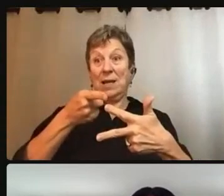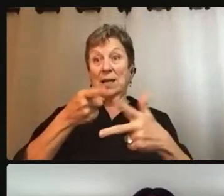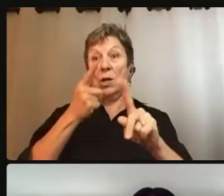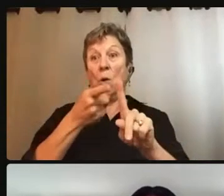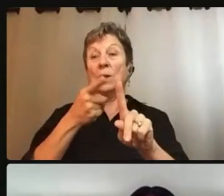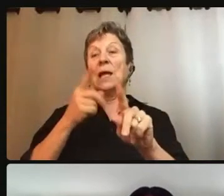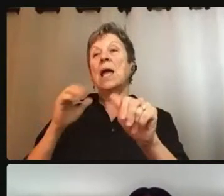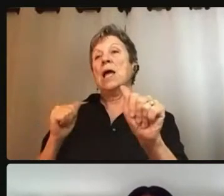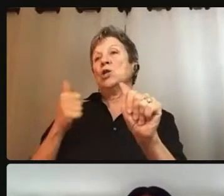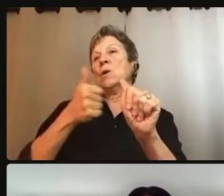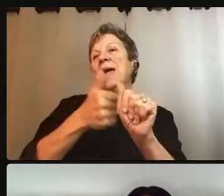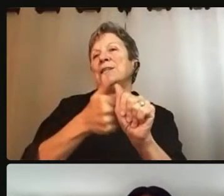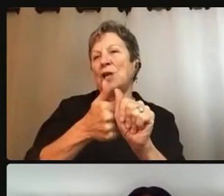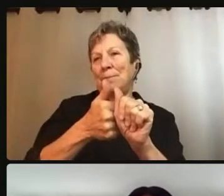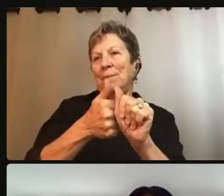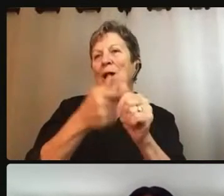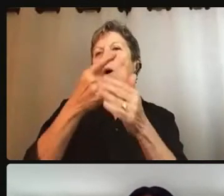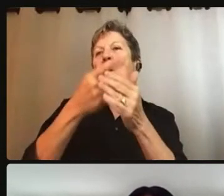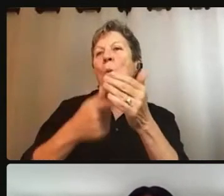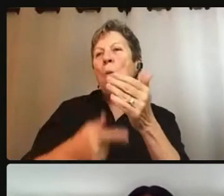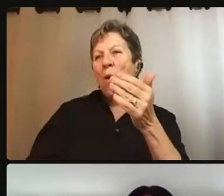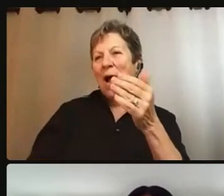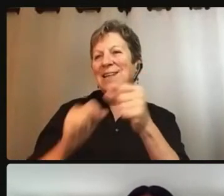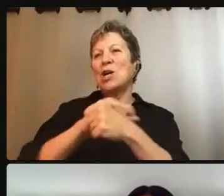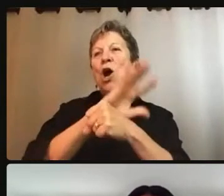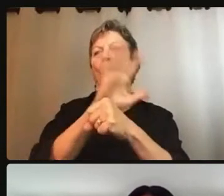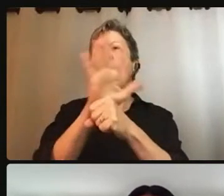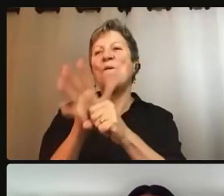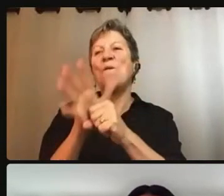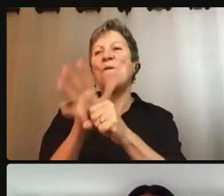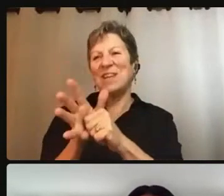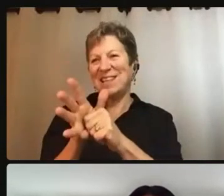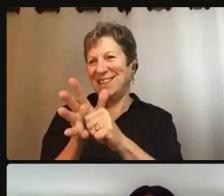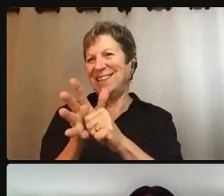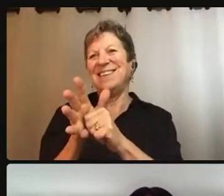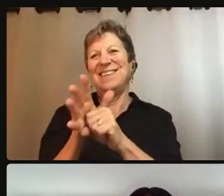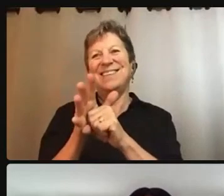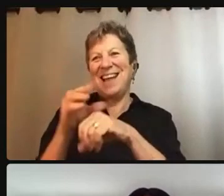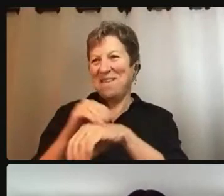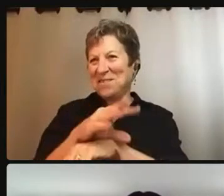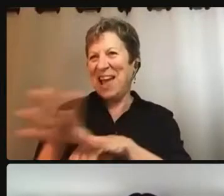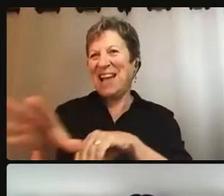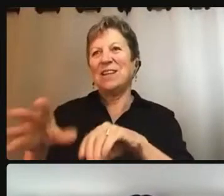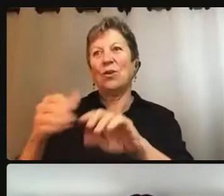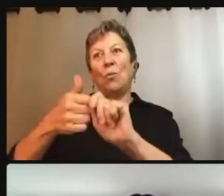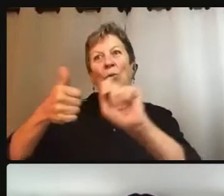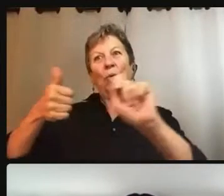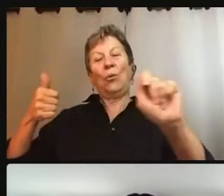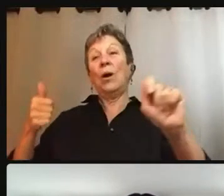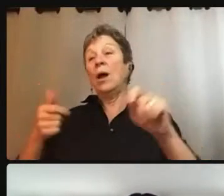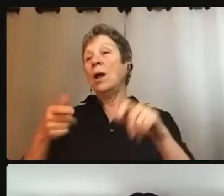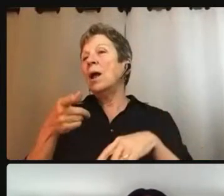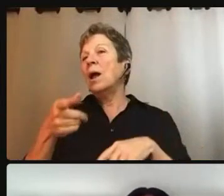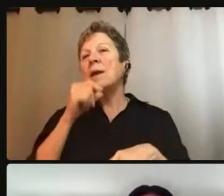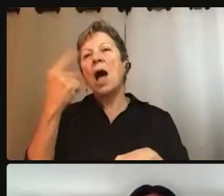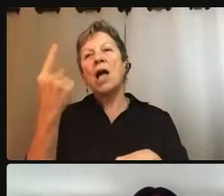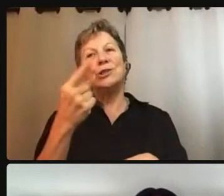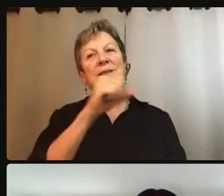AND THAT KIND OF LEADS ME TO THE SECOND POINT OR GOAL THAT I WOULD HAVE AND THAT WOULD BE TO